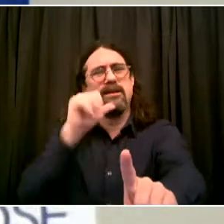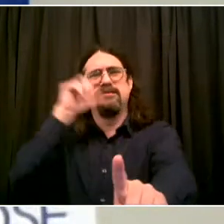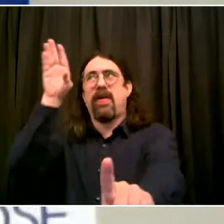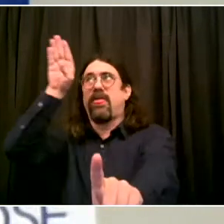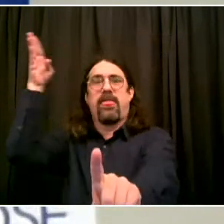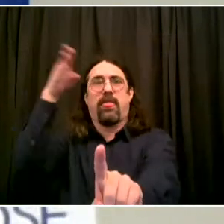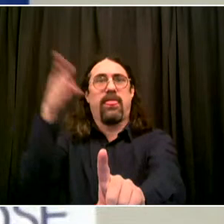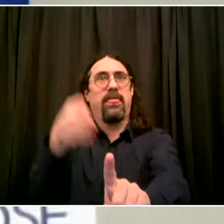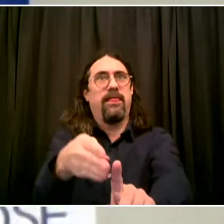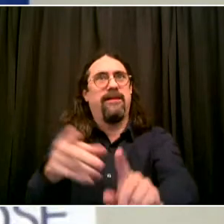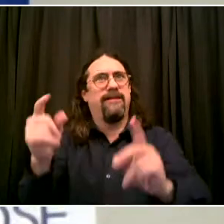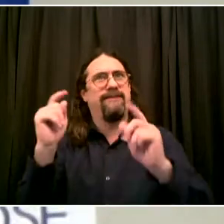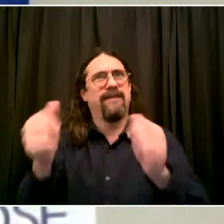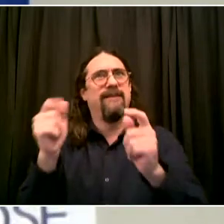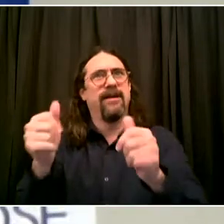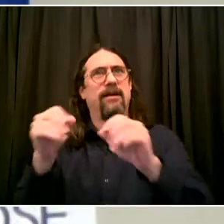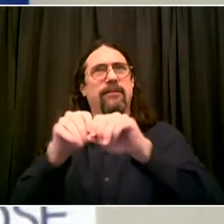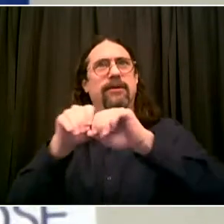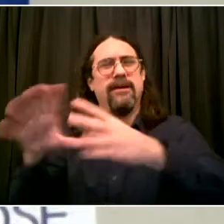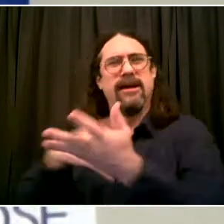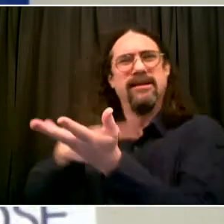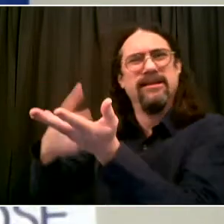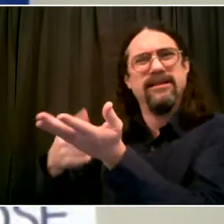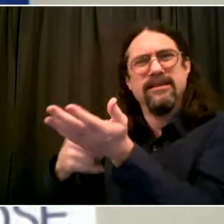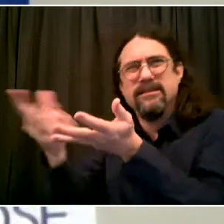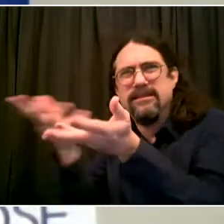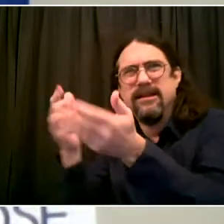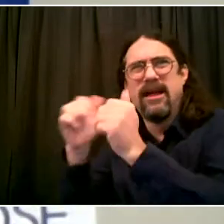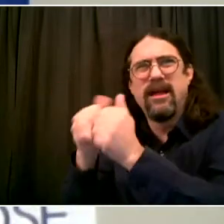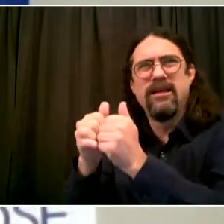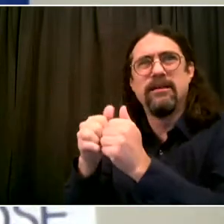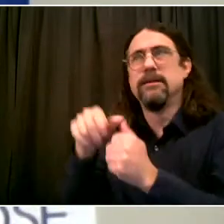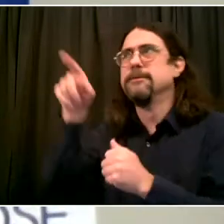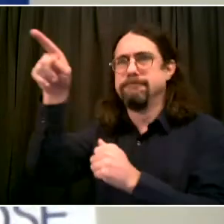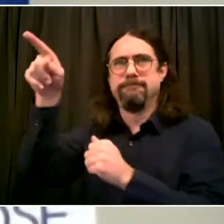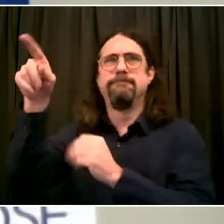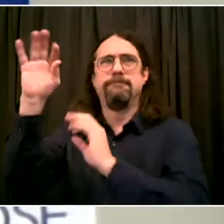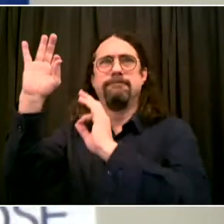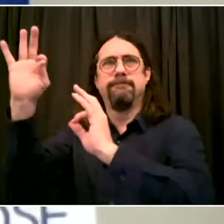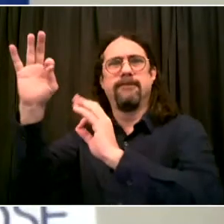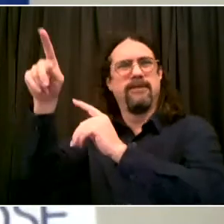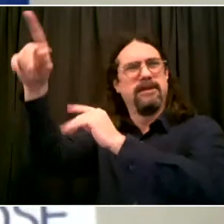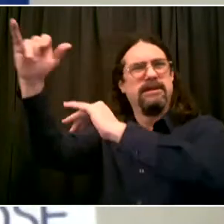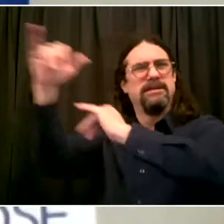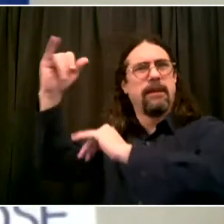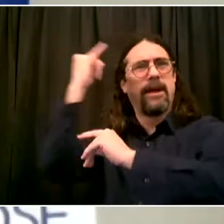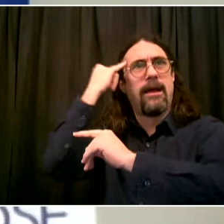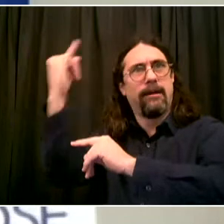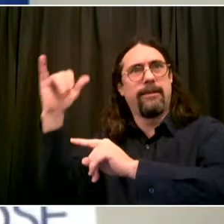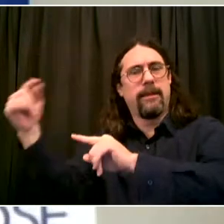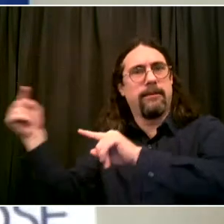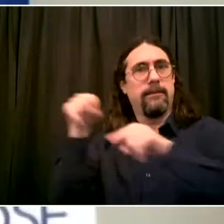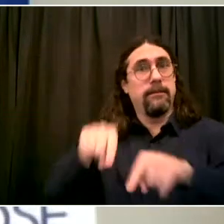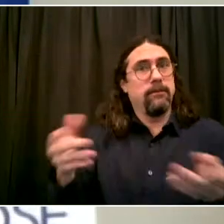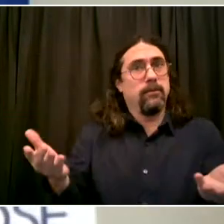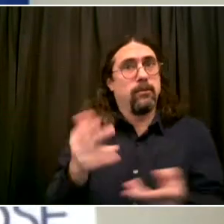PHARMACIES. I TOLD HER THE SAME WAY SHE'S GOING TO THE PHARMACY WE ARE DOING THISSN I